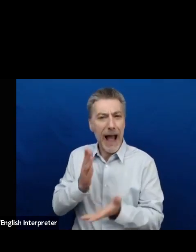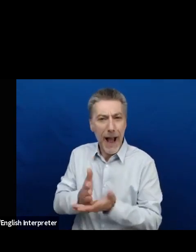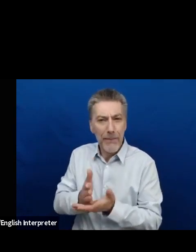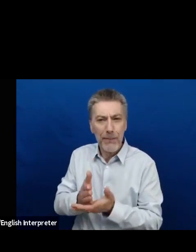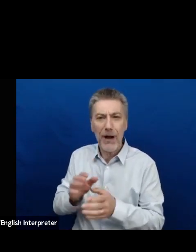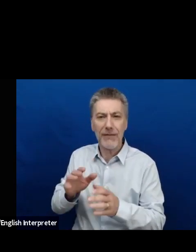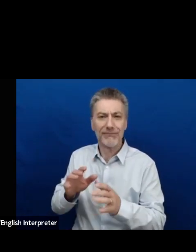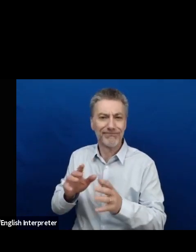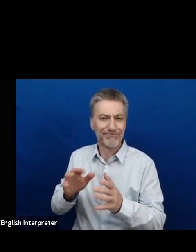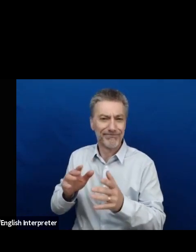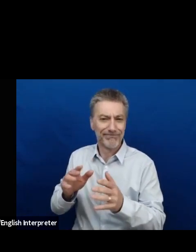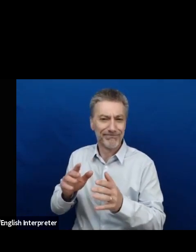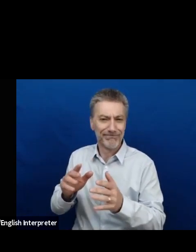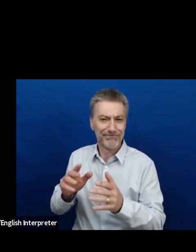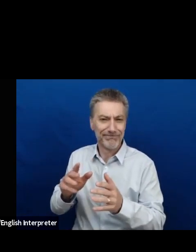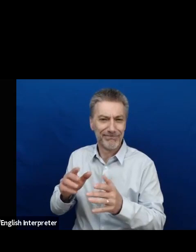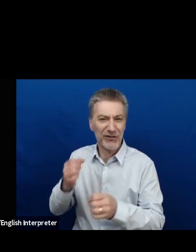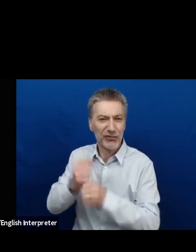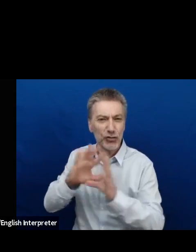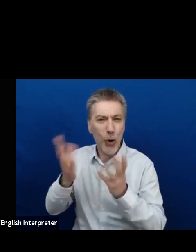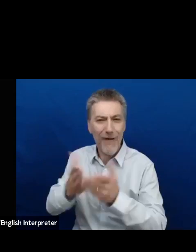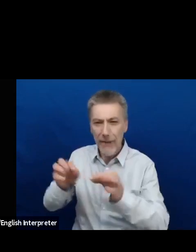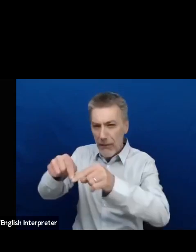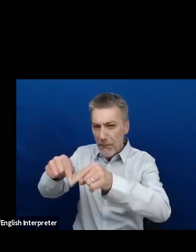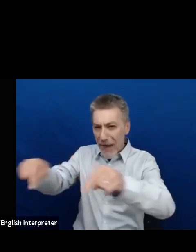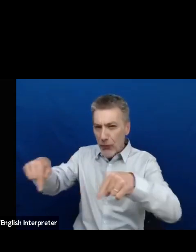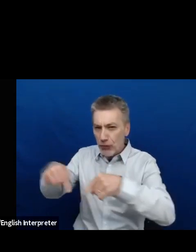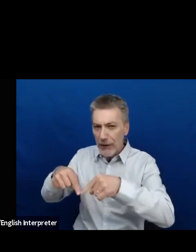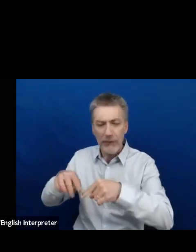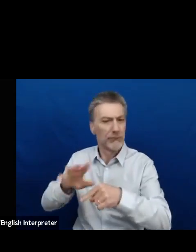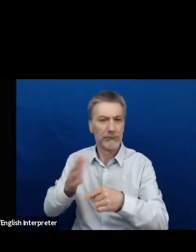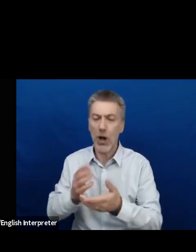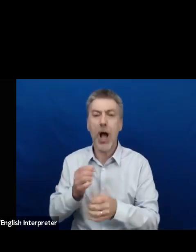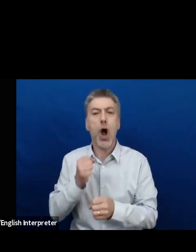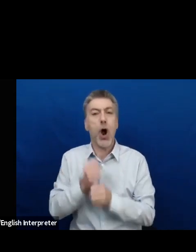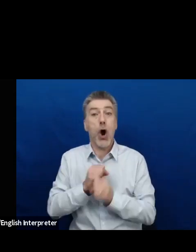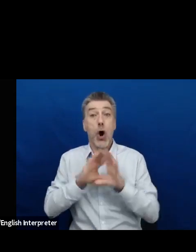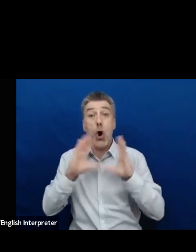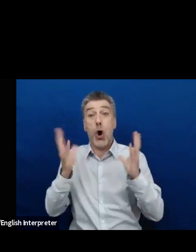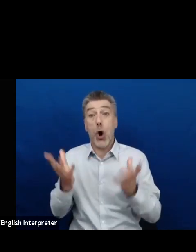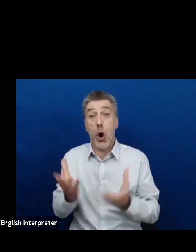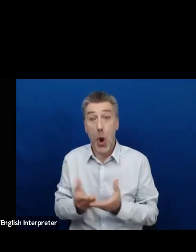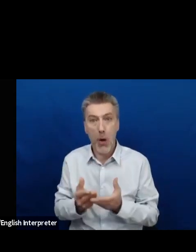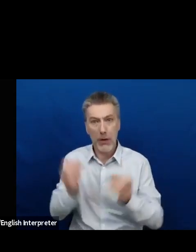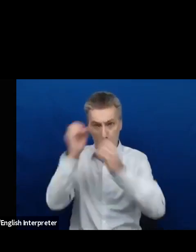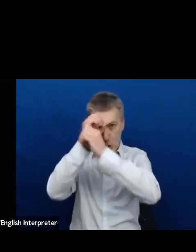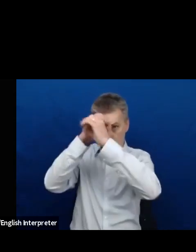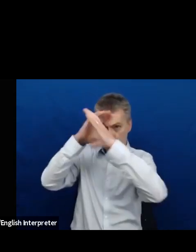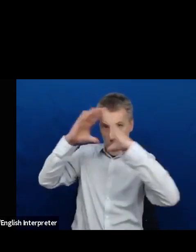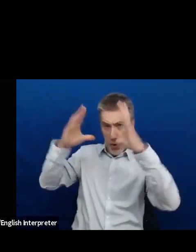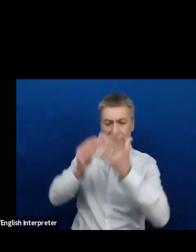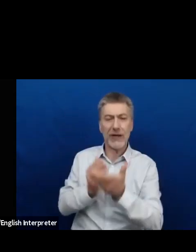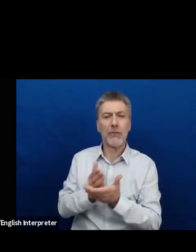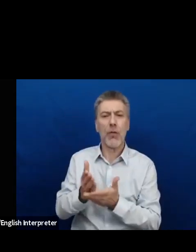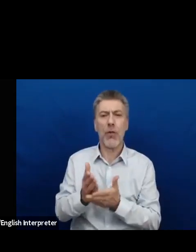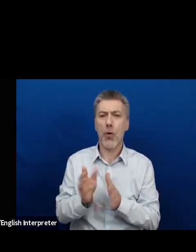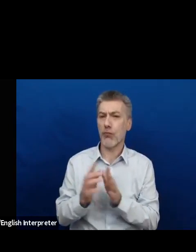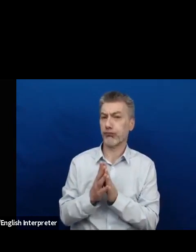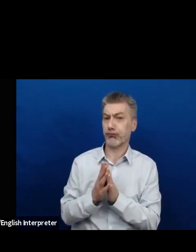others? Why do we regard it as acceptable to understand them as nation and not take in